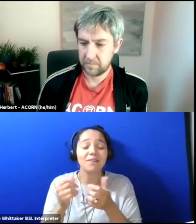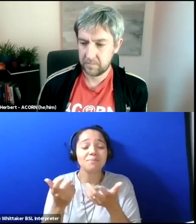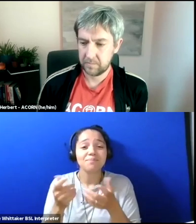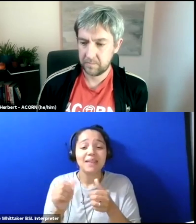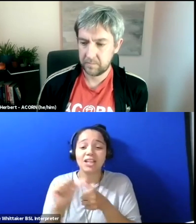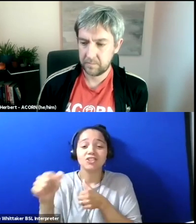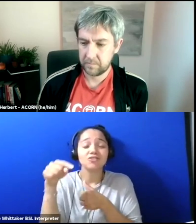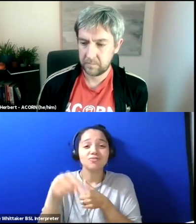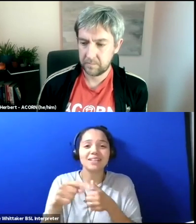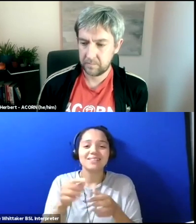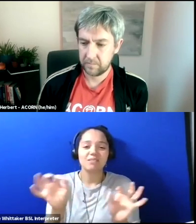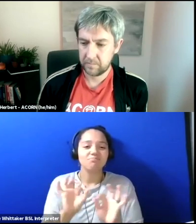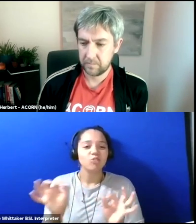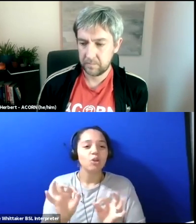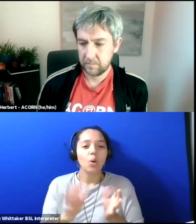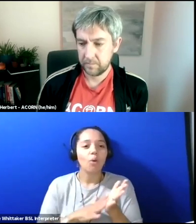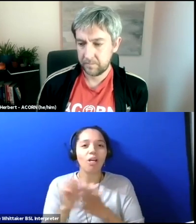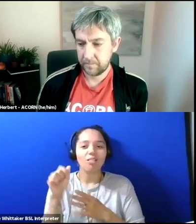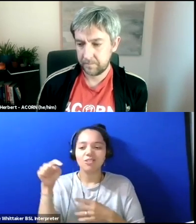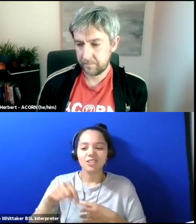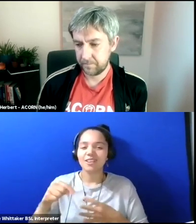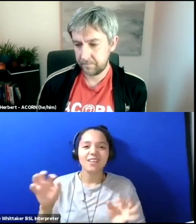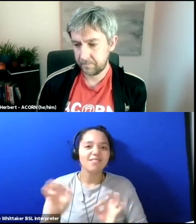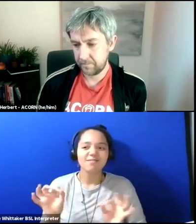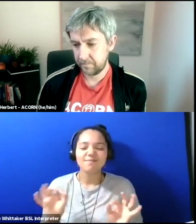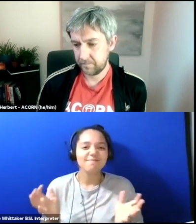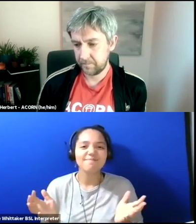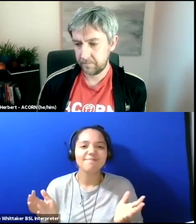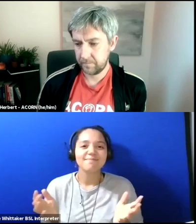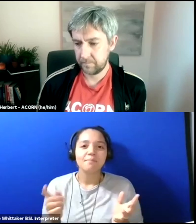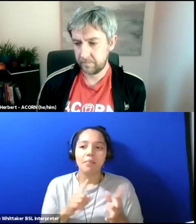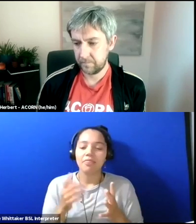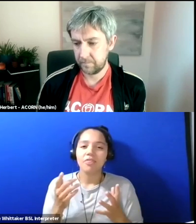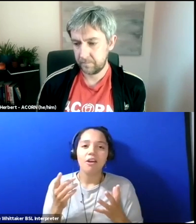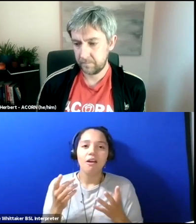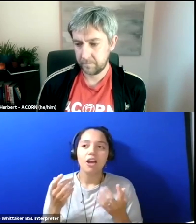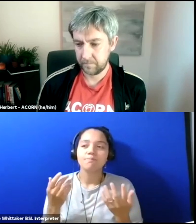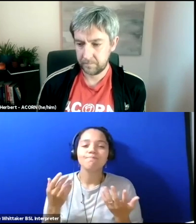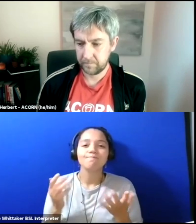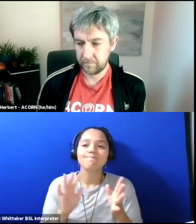culture of this kind of things because the dominant culture is more, I guess,